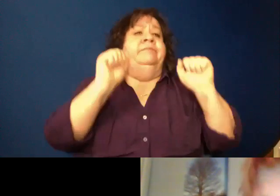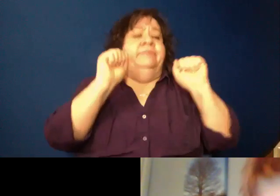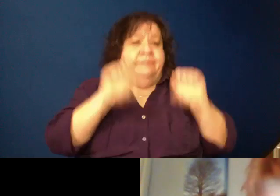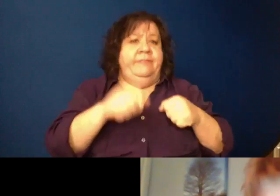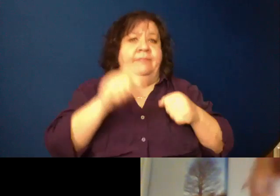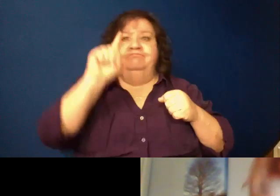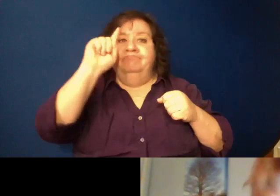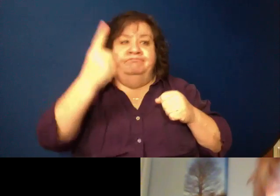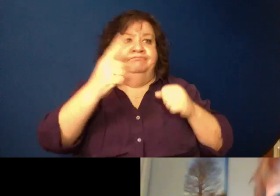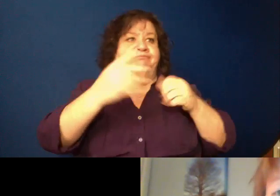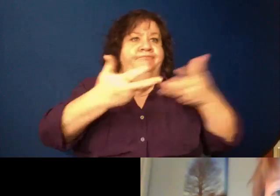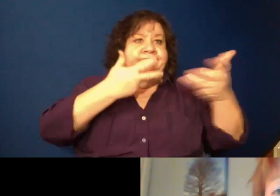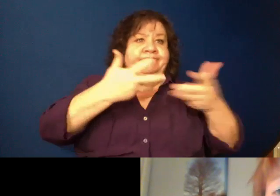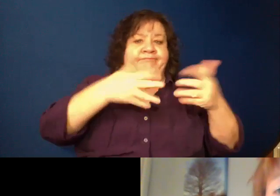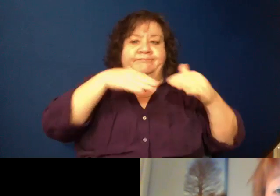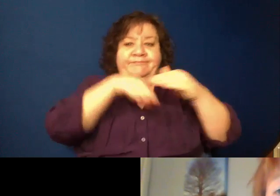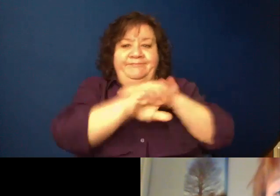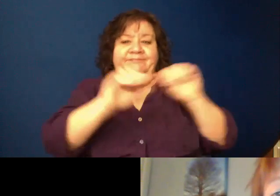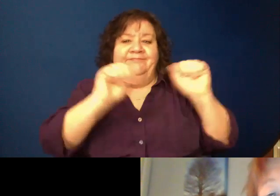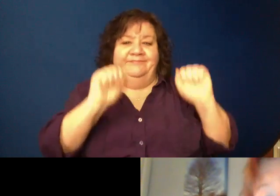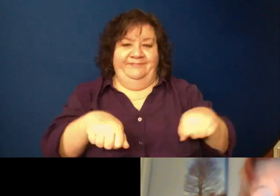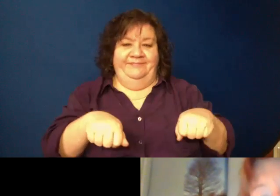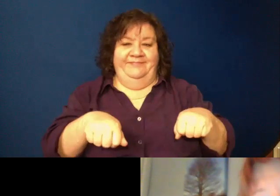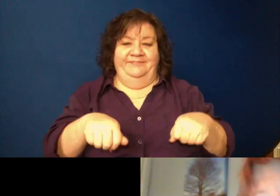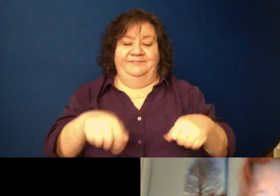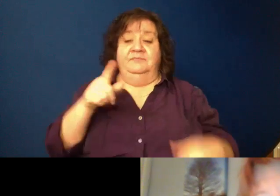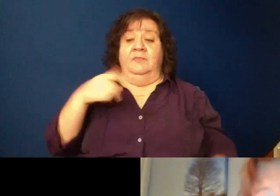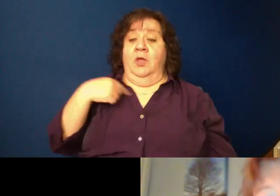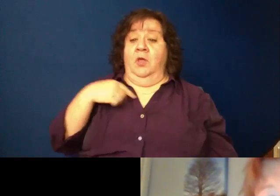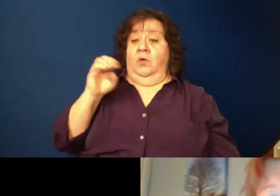free of charge this was their recommendation for europe but there are other costs related as well